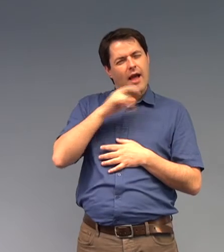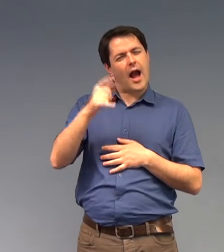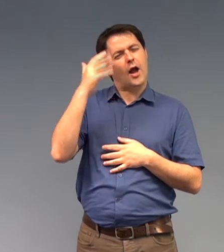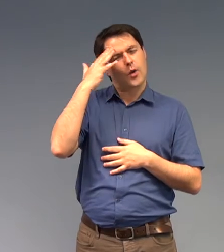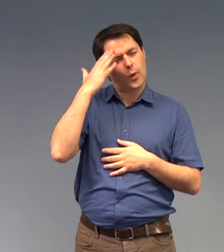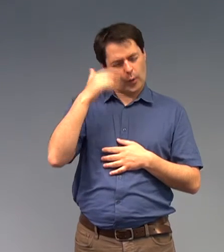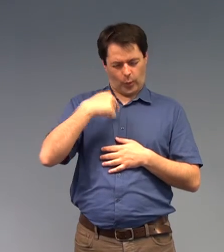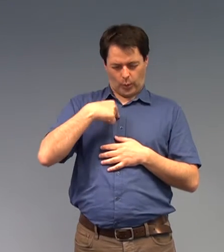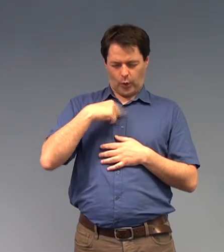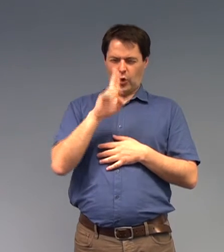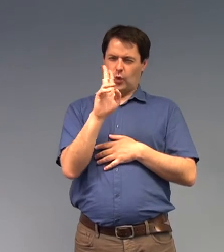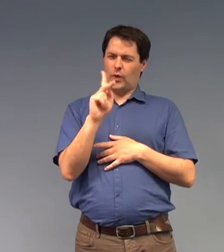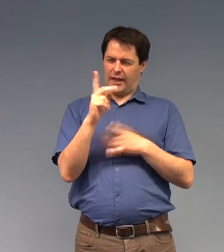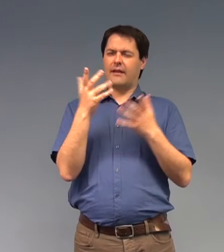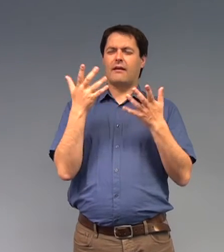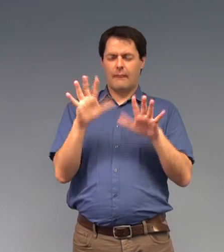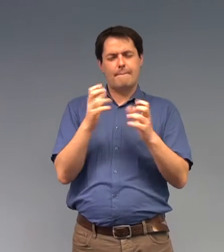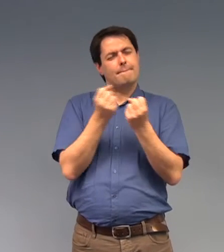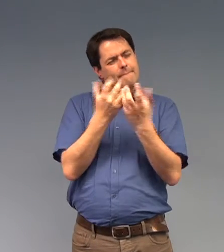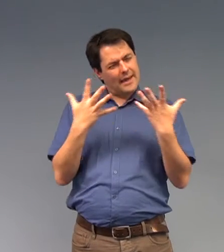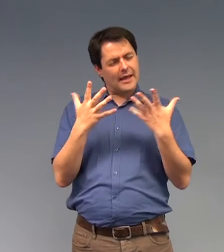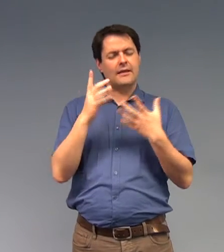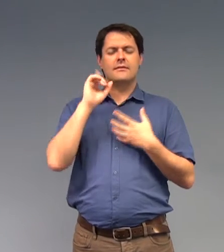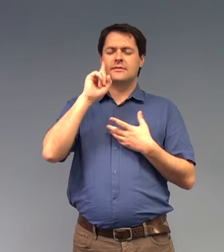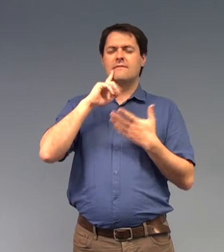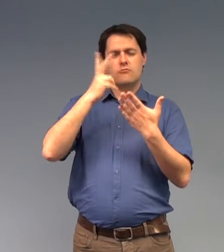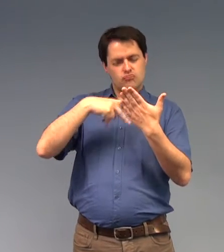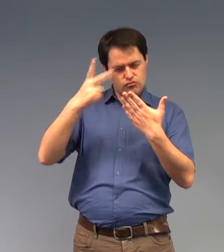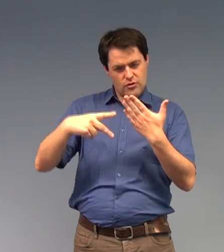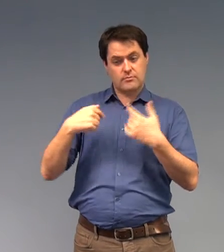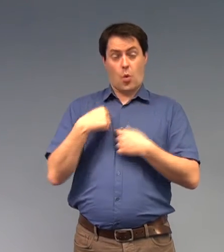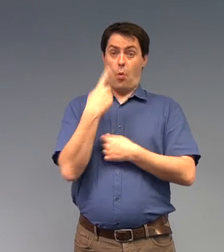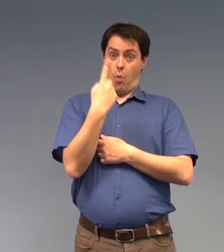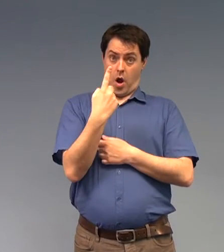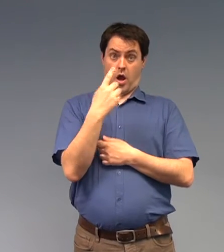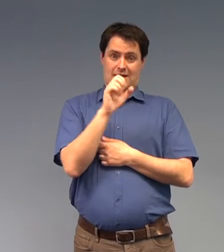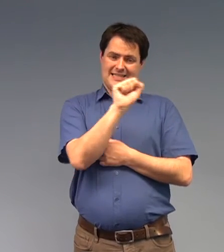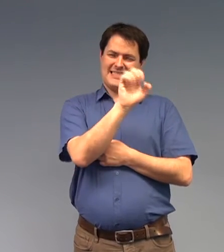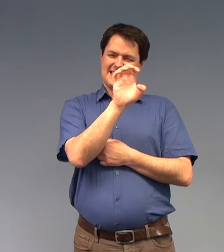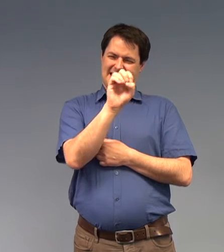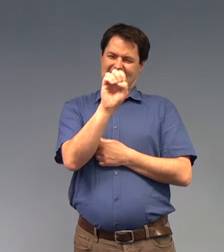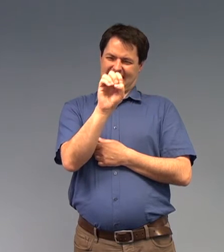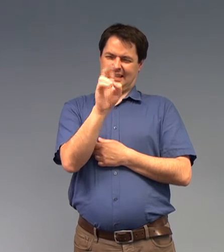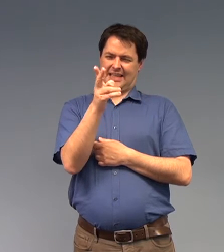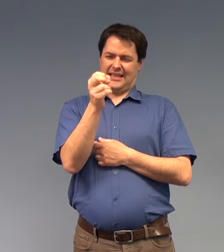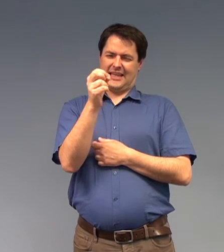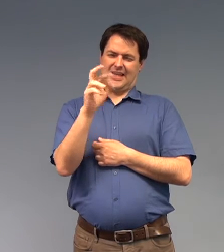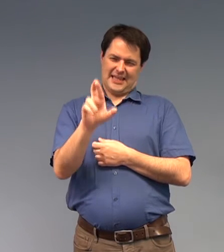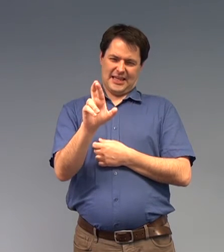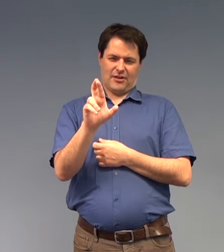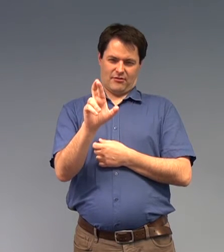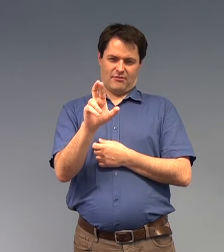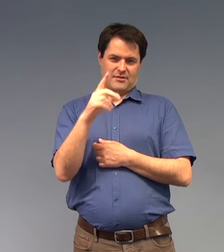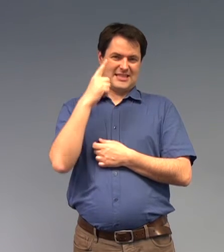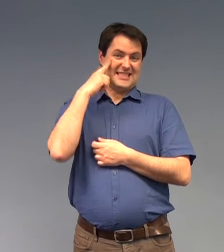But they construct their role more as a "news reader." We've had many Deaf programs.